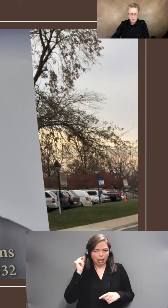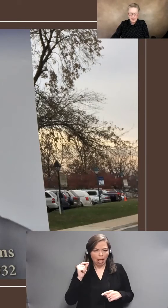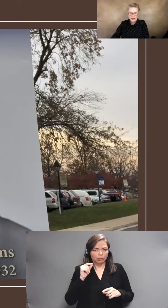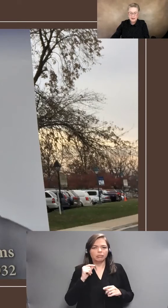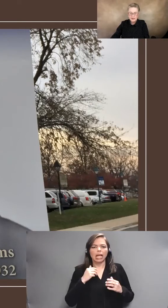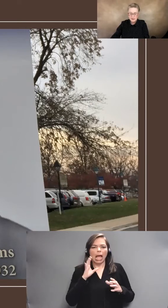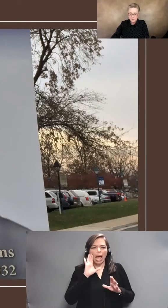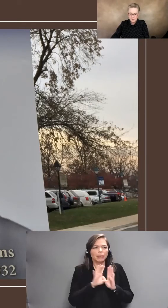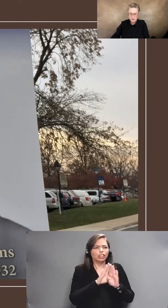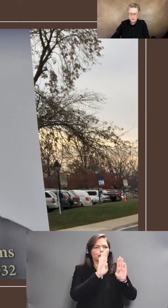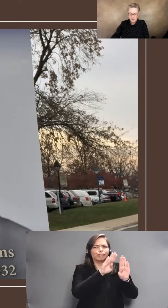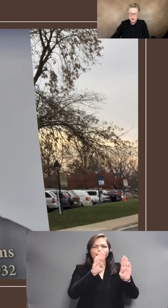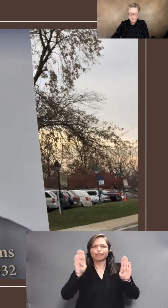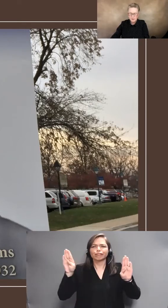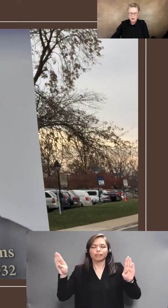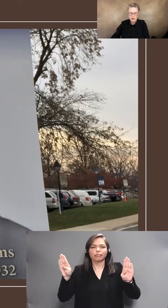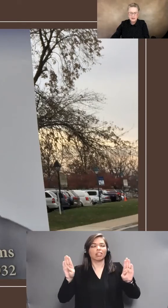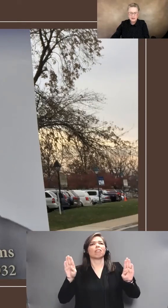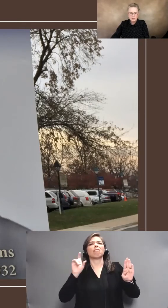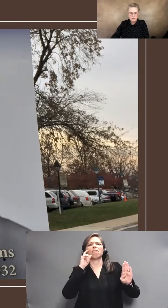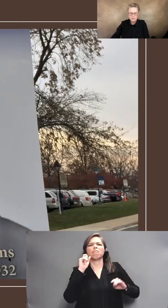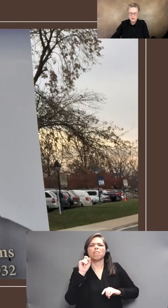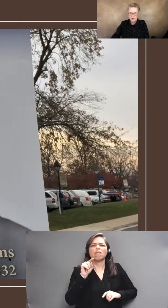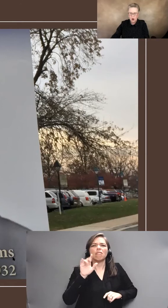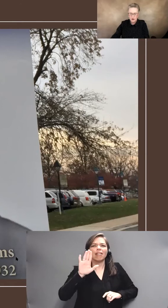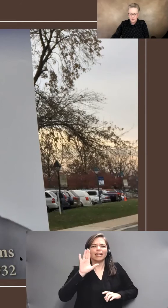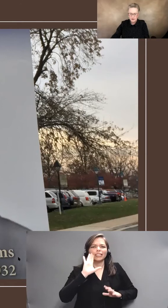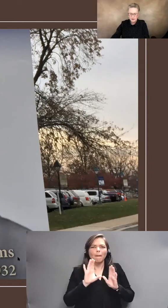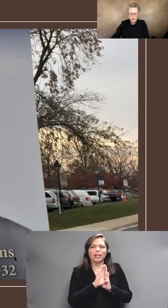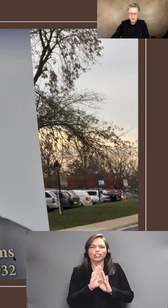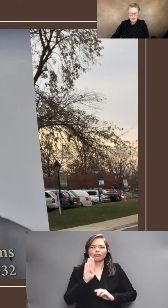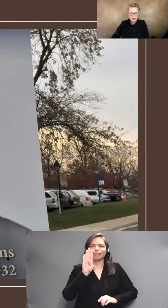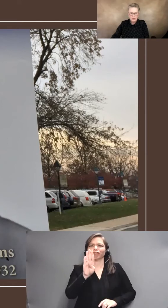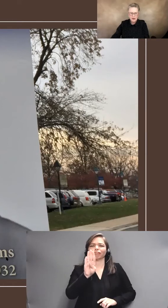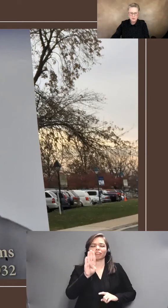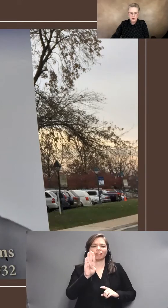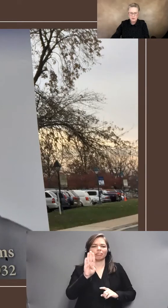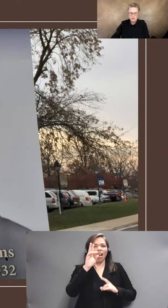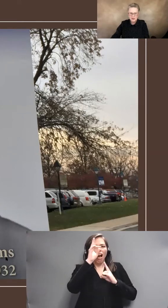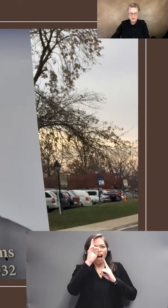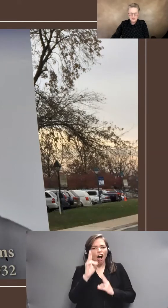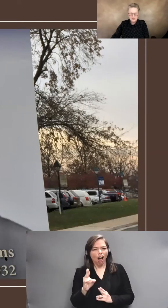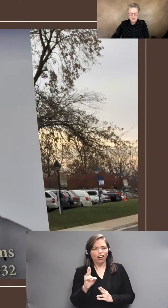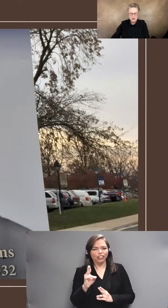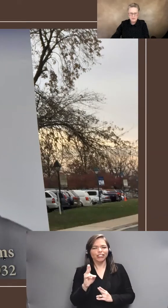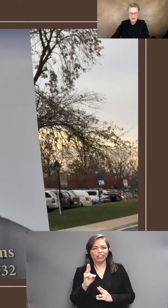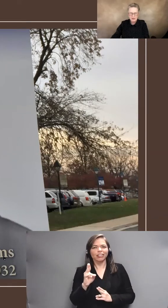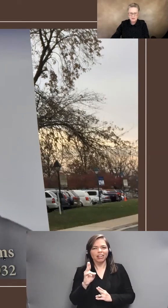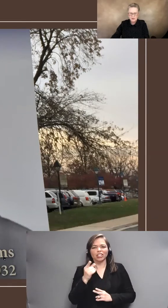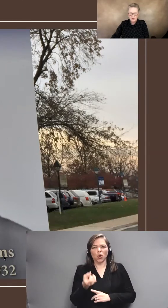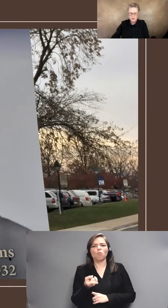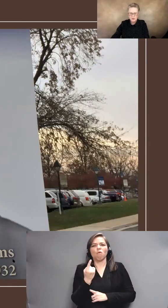and his picture was up and he was being honored as one of the legacies of Gallaudet University